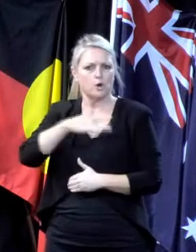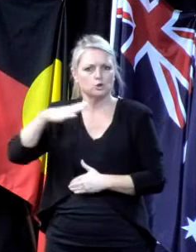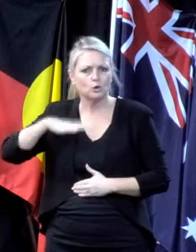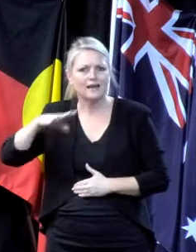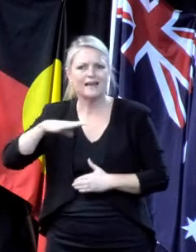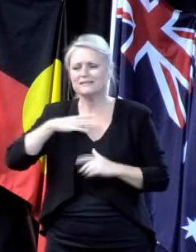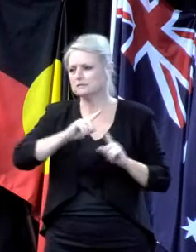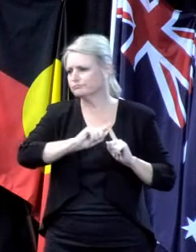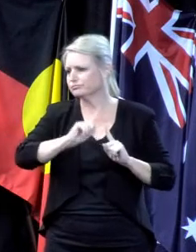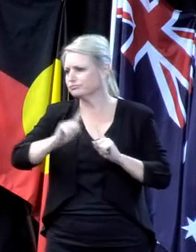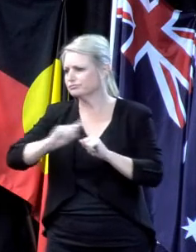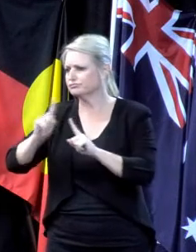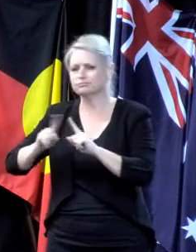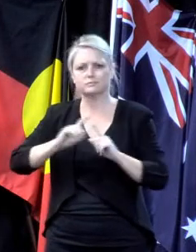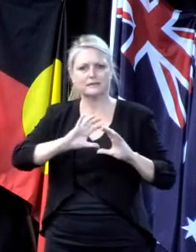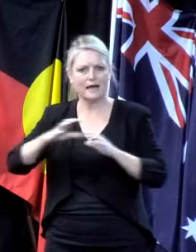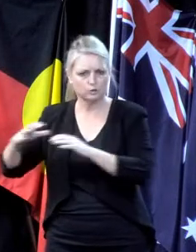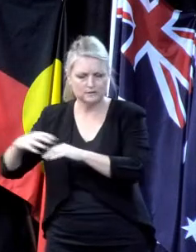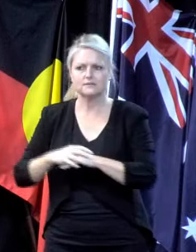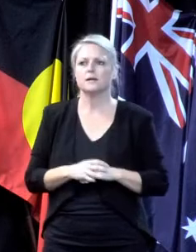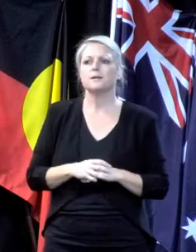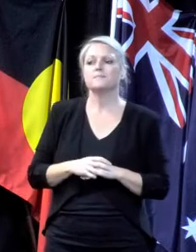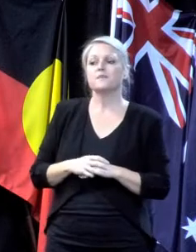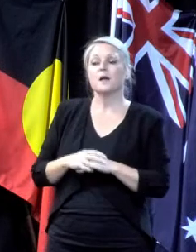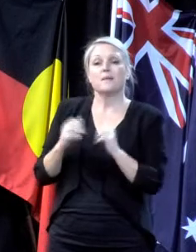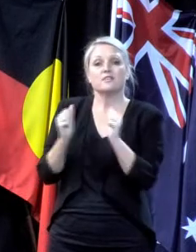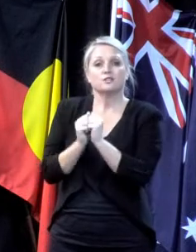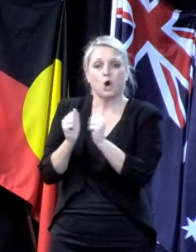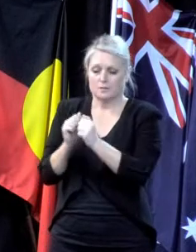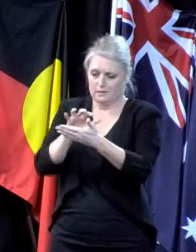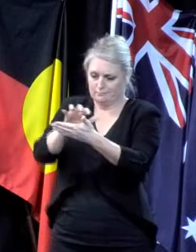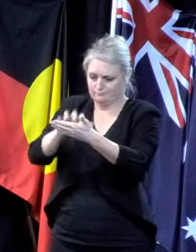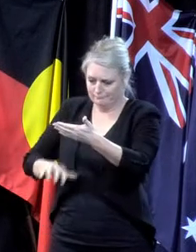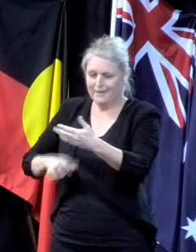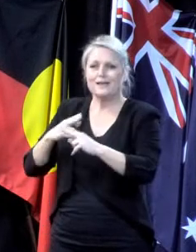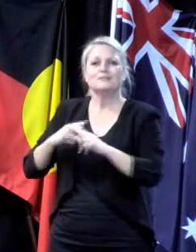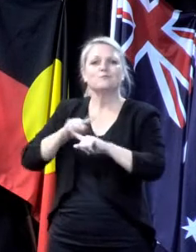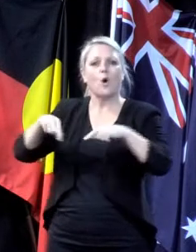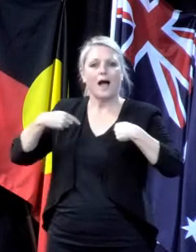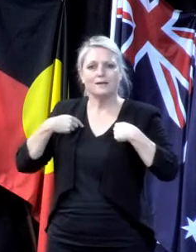and ultimately, the whole point of the document is for us to sell, you know, how much deficit the child has how much...